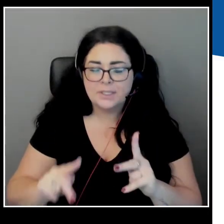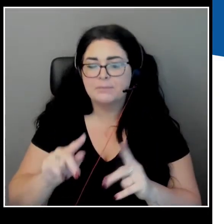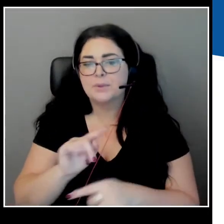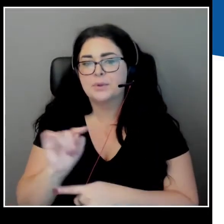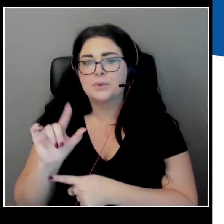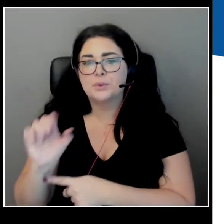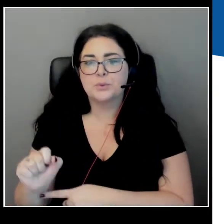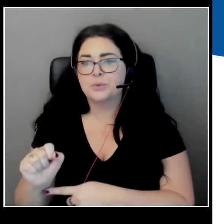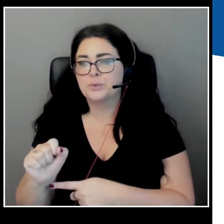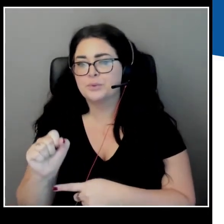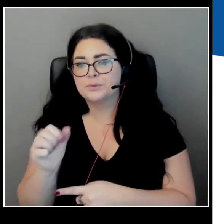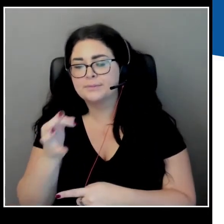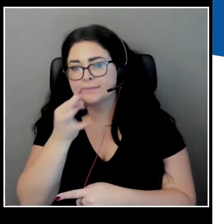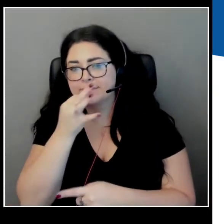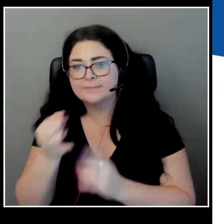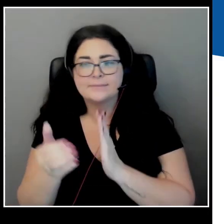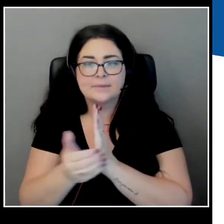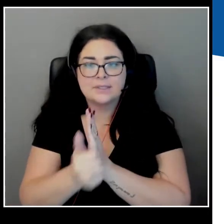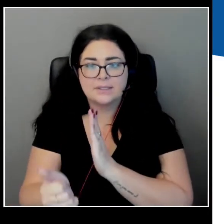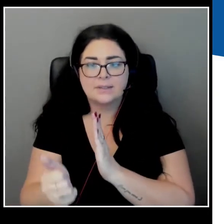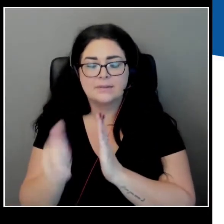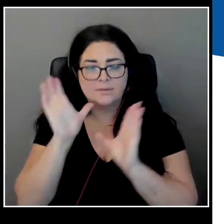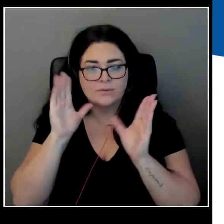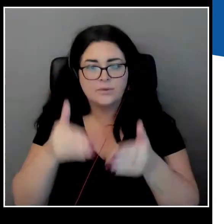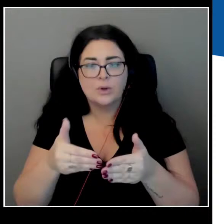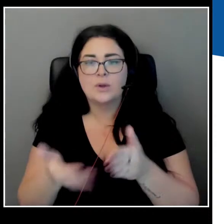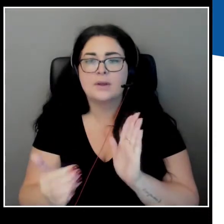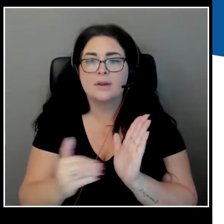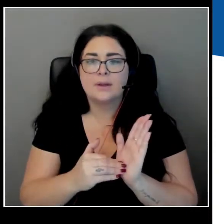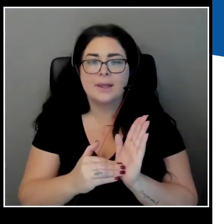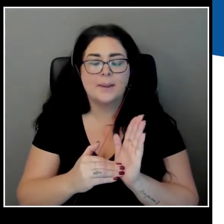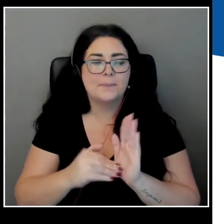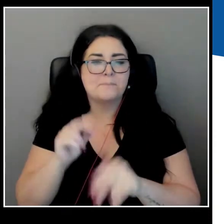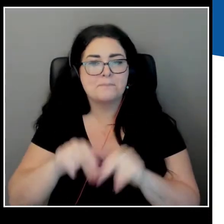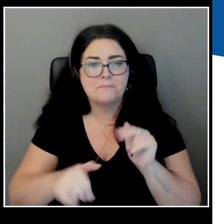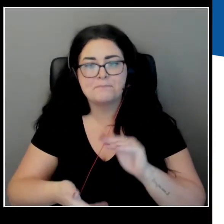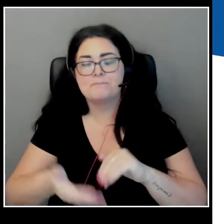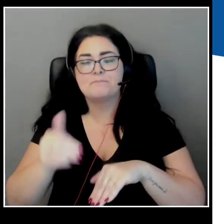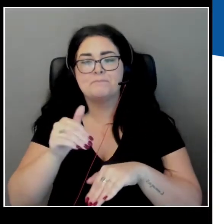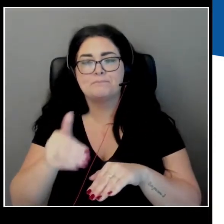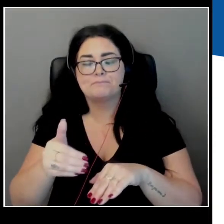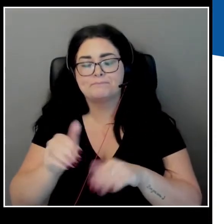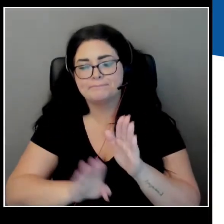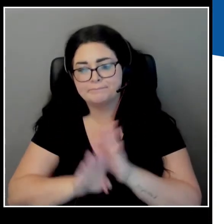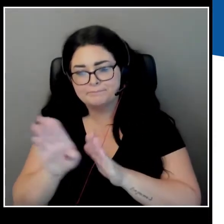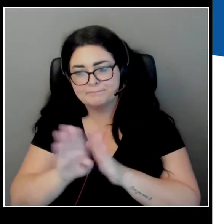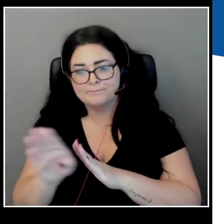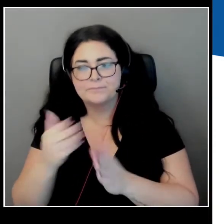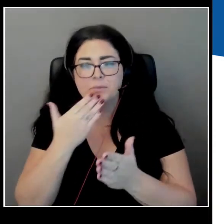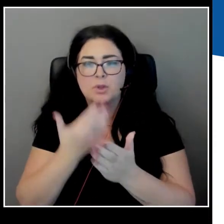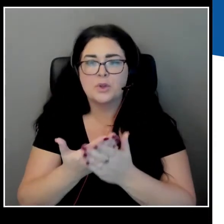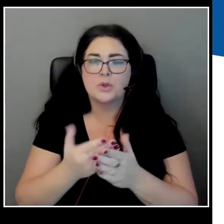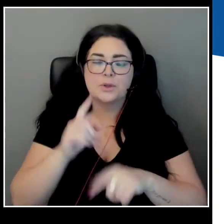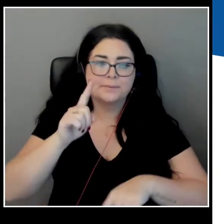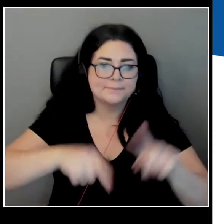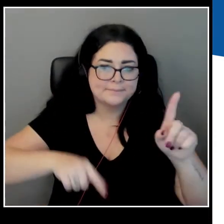by focusing on building and retaining a diverse and inclusive team that will enable us to succeed.